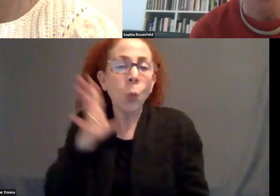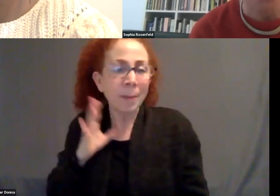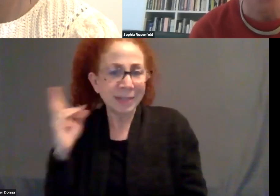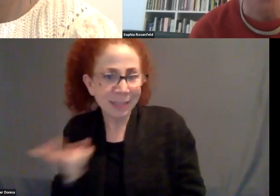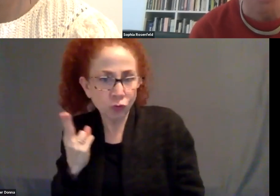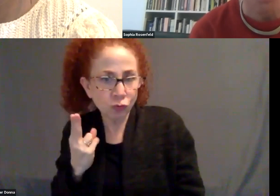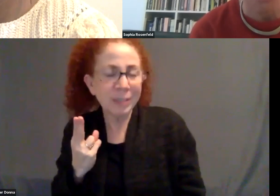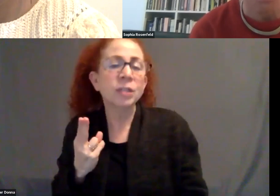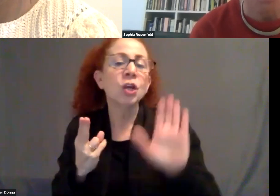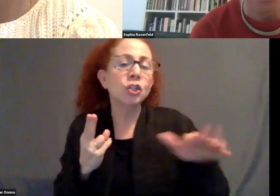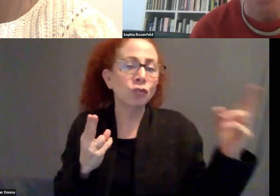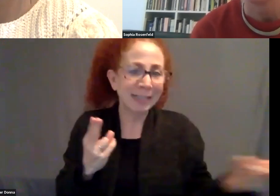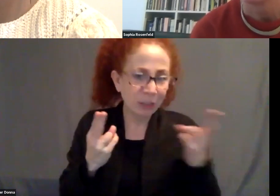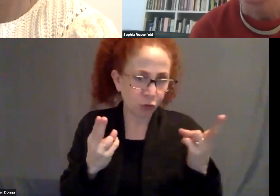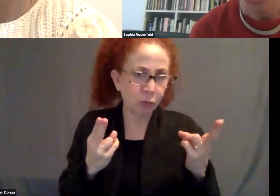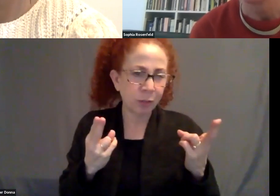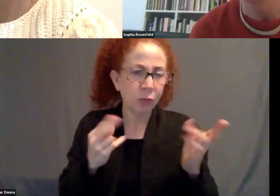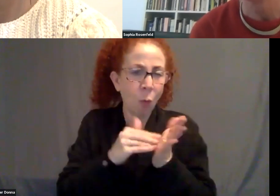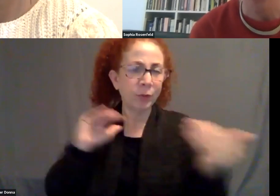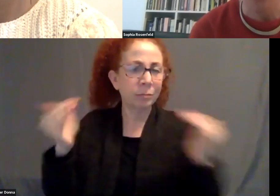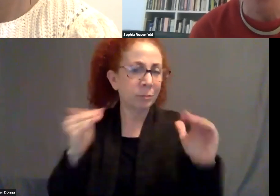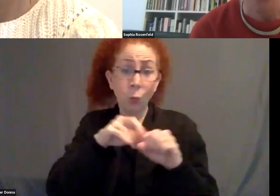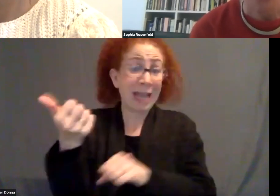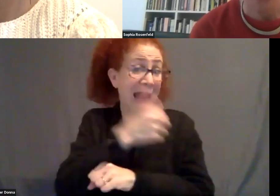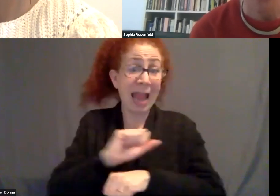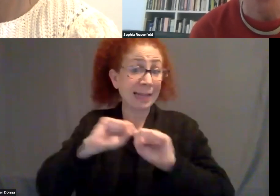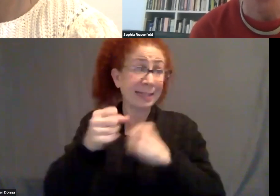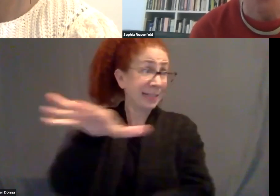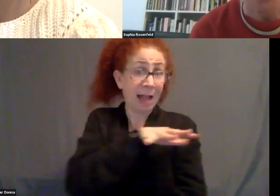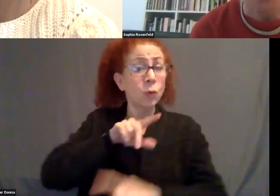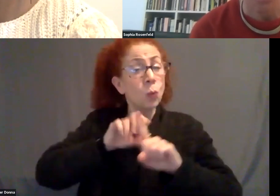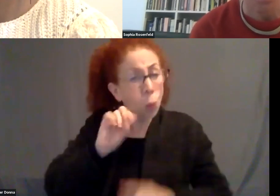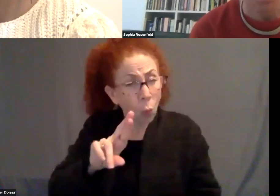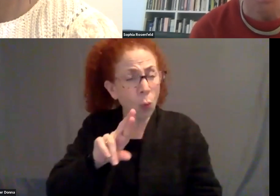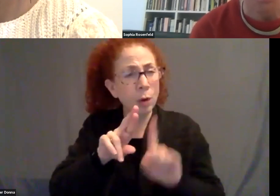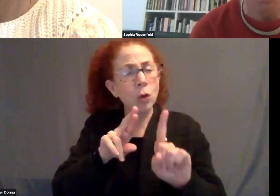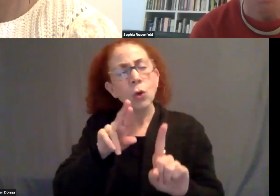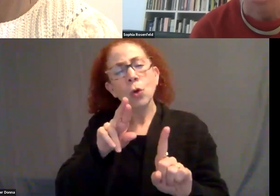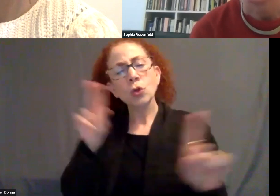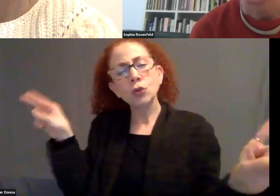within any given society. Or do you see children, including girls,